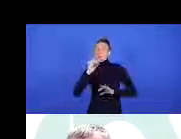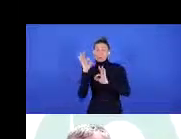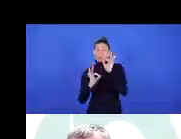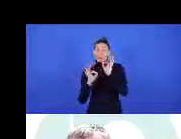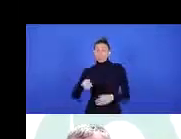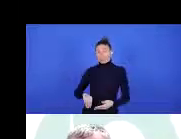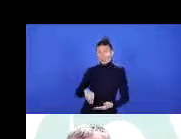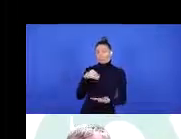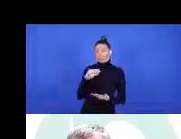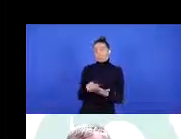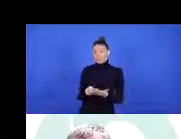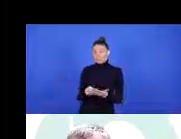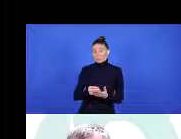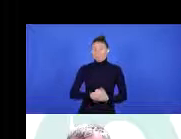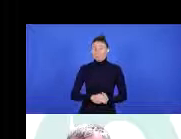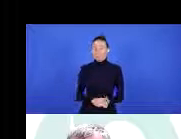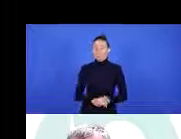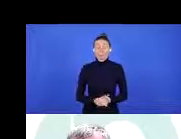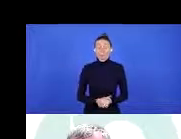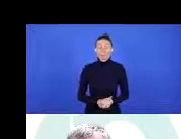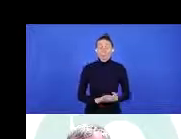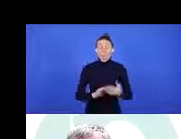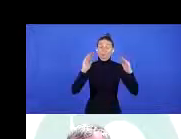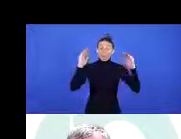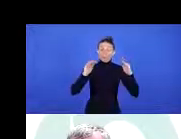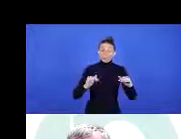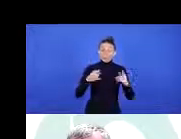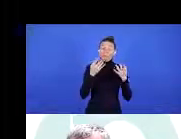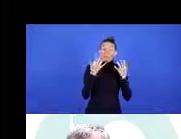we have list about technical devices and we need to pay only